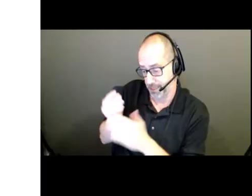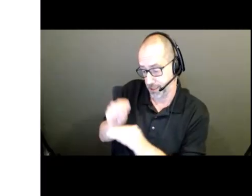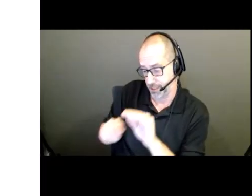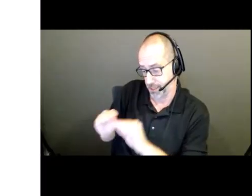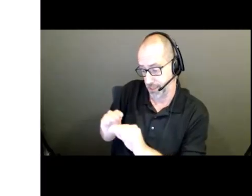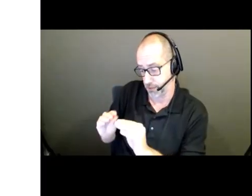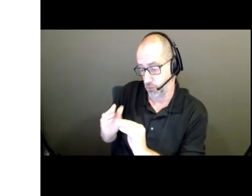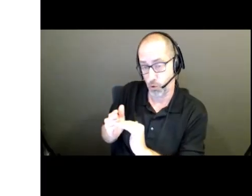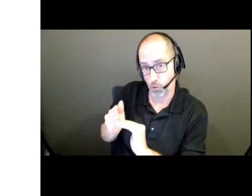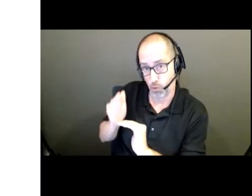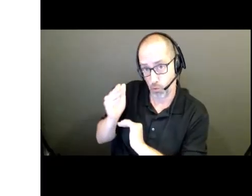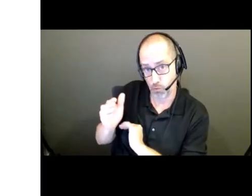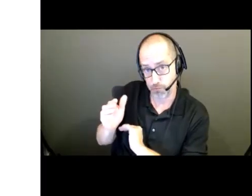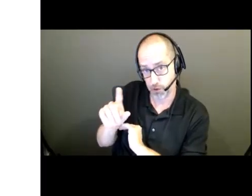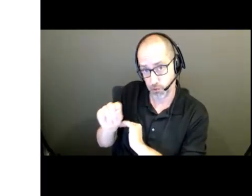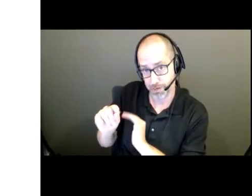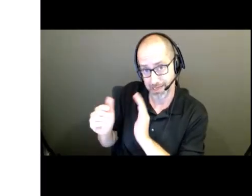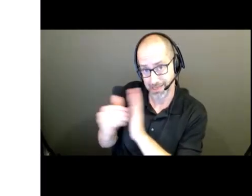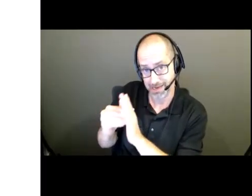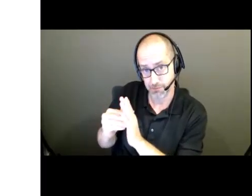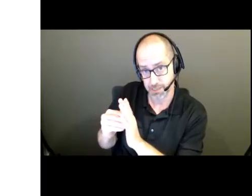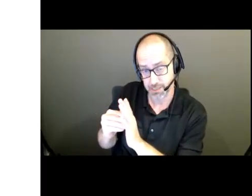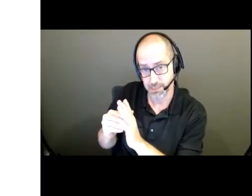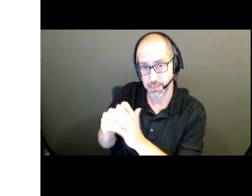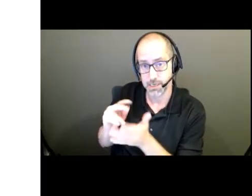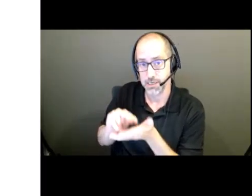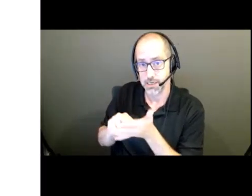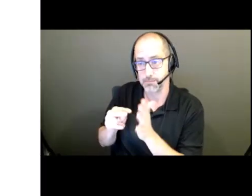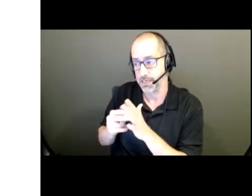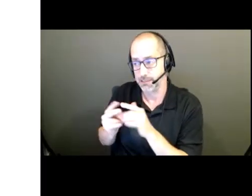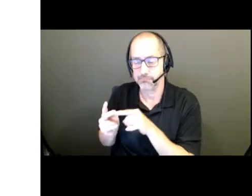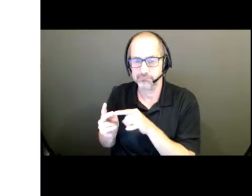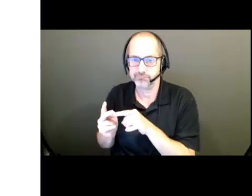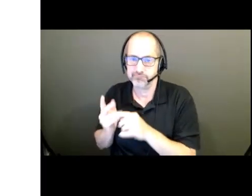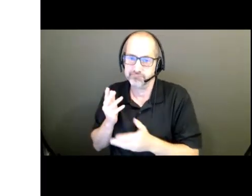the maximum allowed may no longer be considered viable.